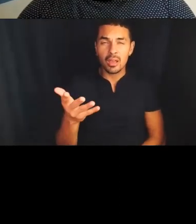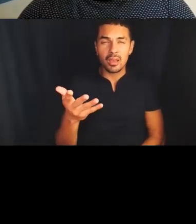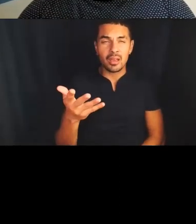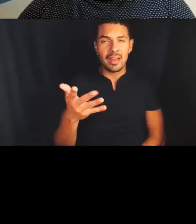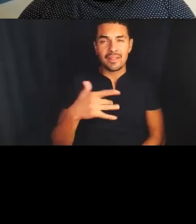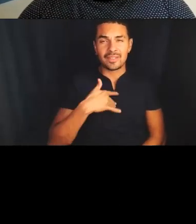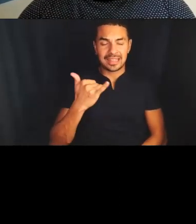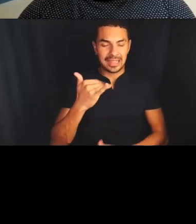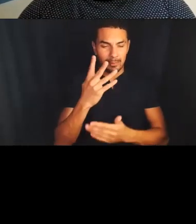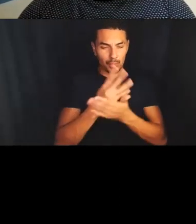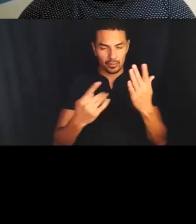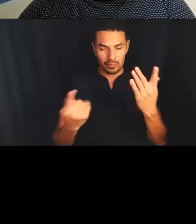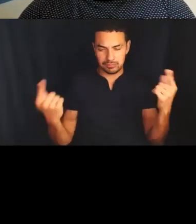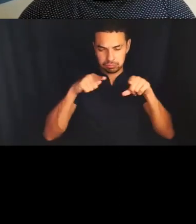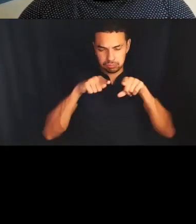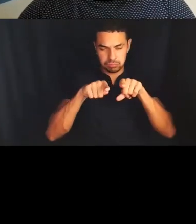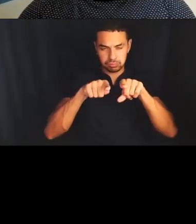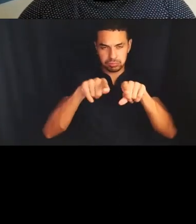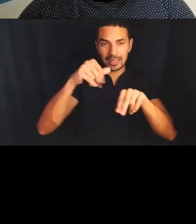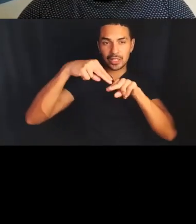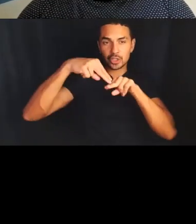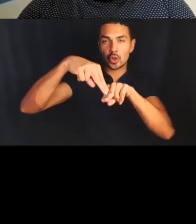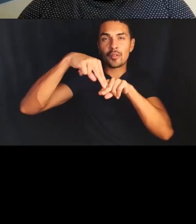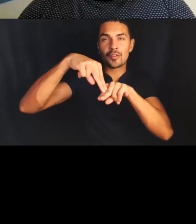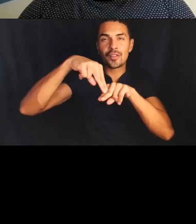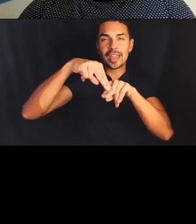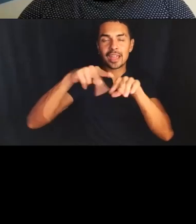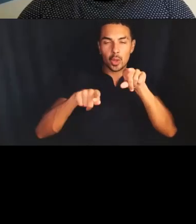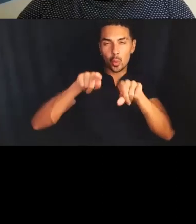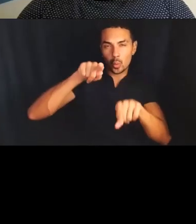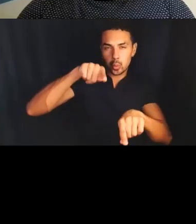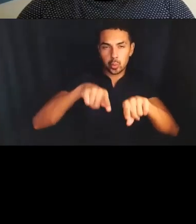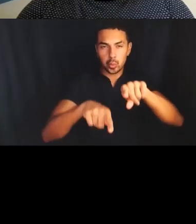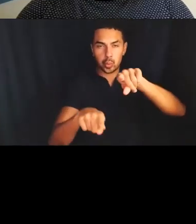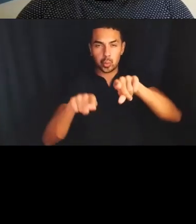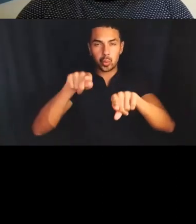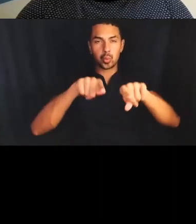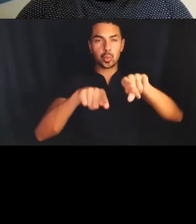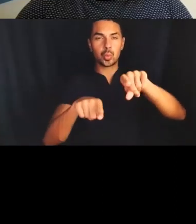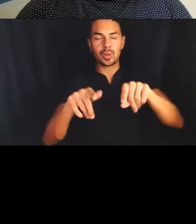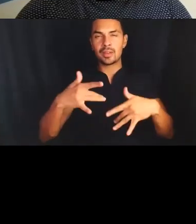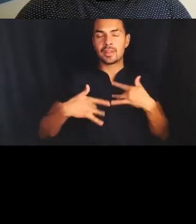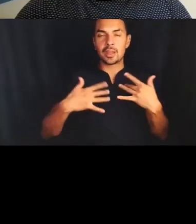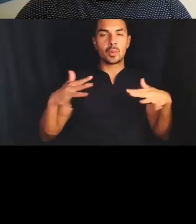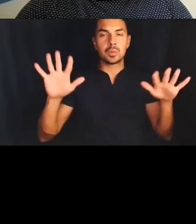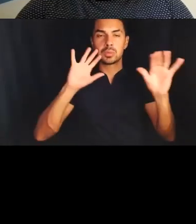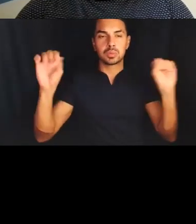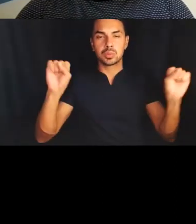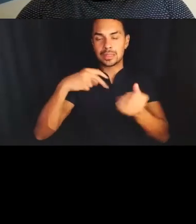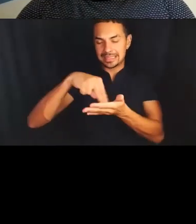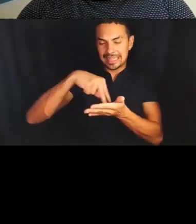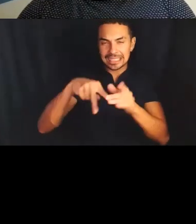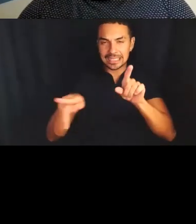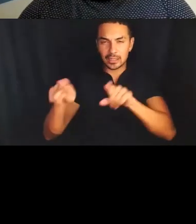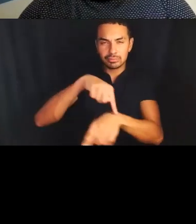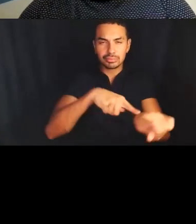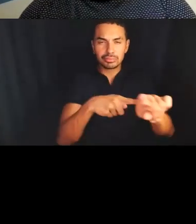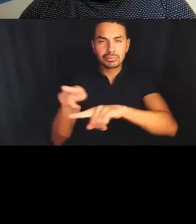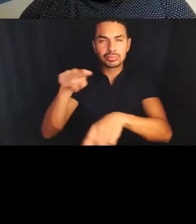both intense feelings dancing with each other. We are the floaties that will keep us all from drowning and the toxicity of our culture."